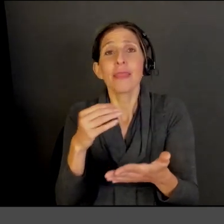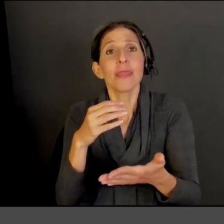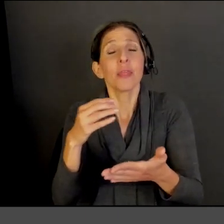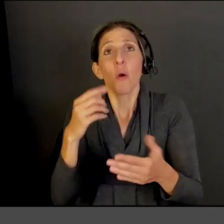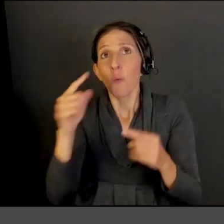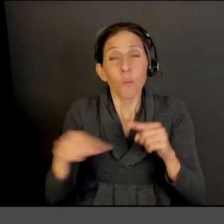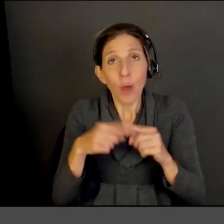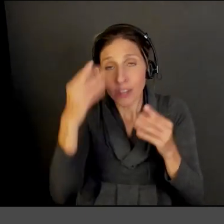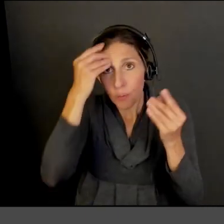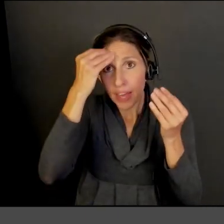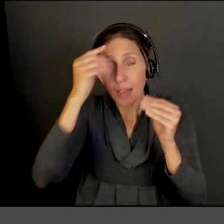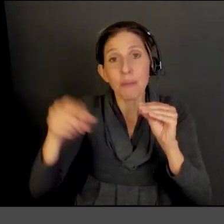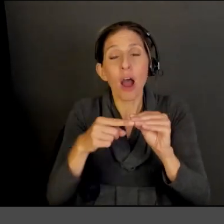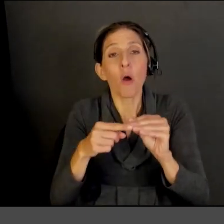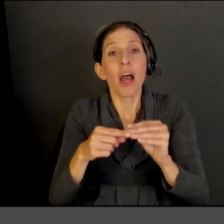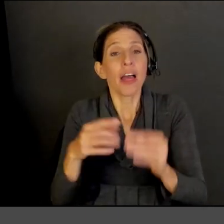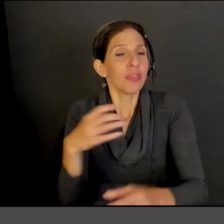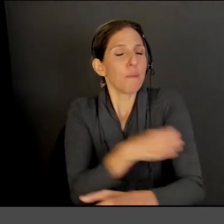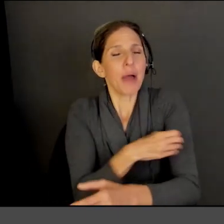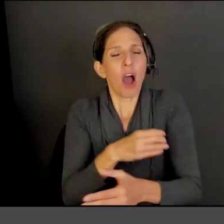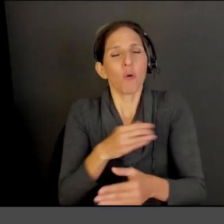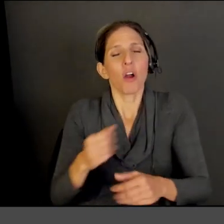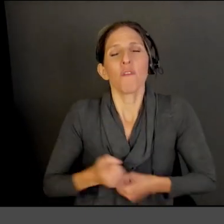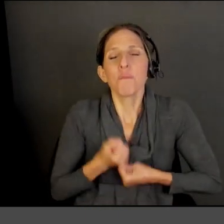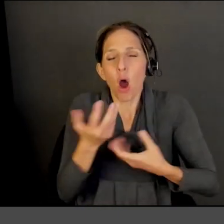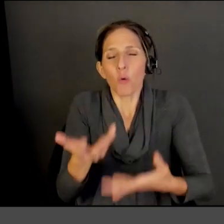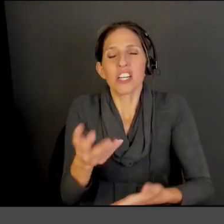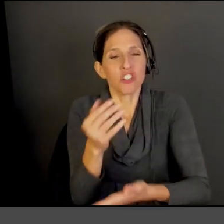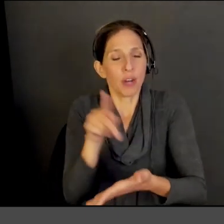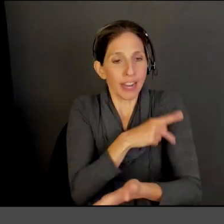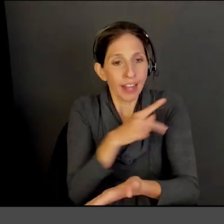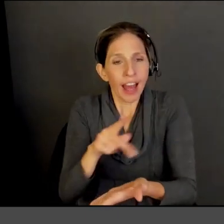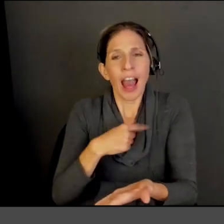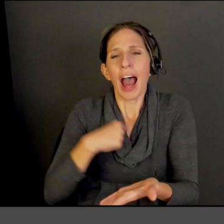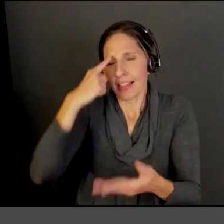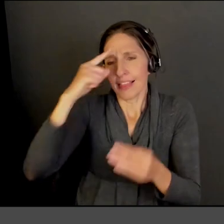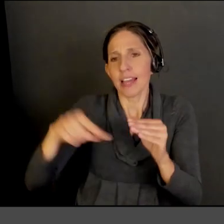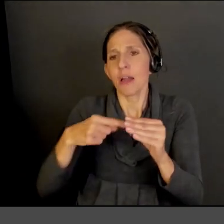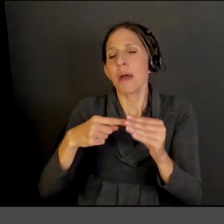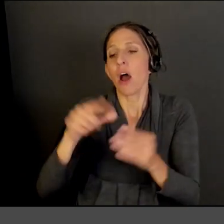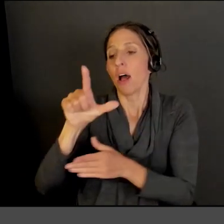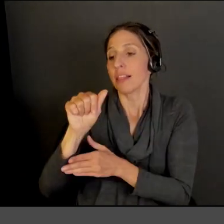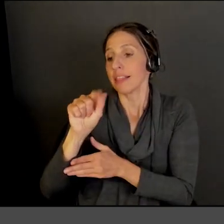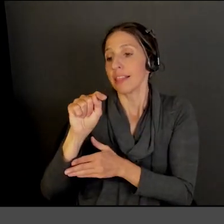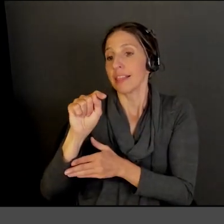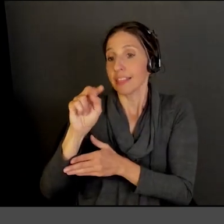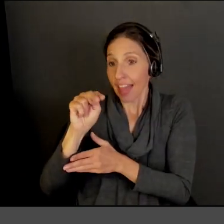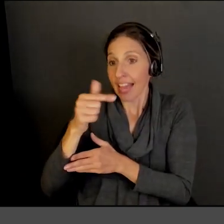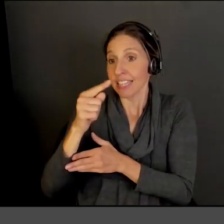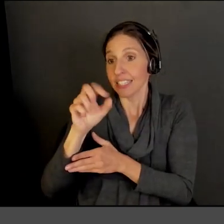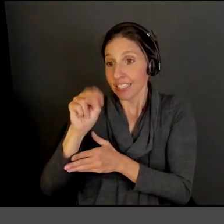I THINK ABOUT LANGSTON HUGHES'S LET AMERICA BE AMERICA. THAT THING IS POWERFUL IN TERMS